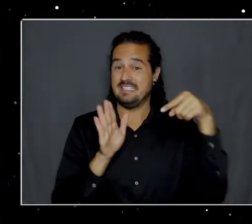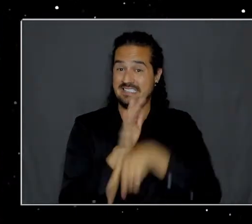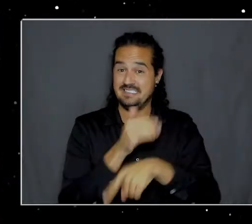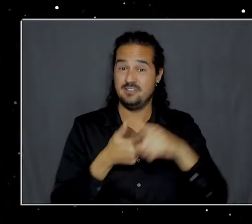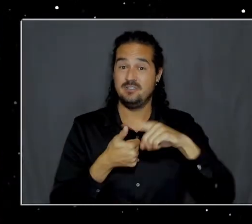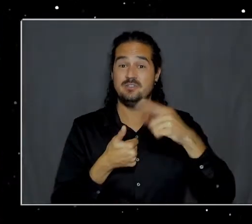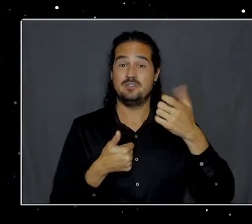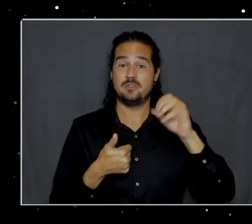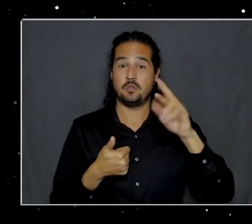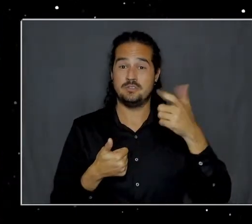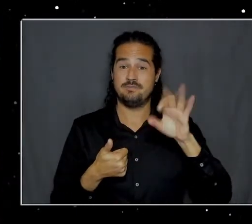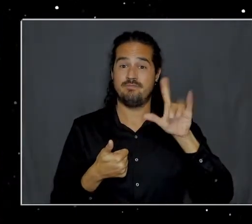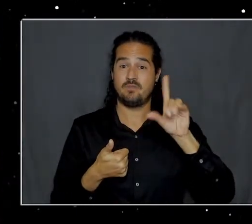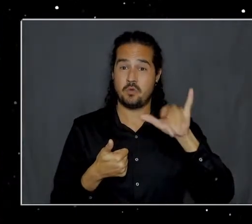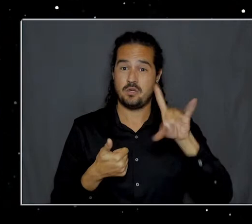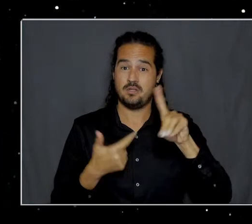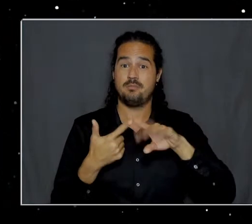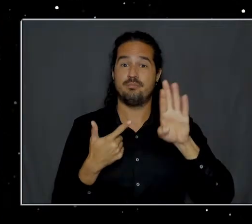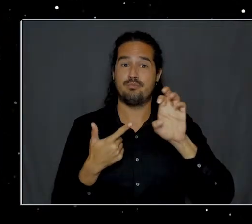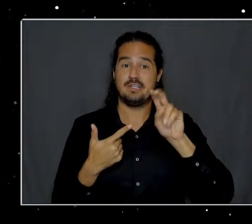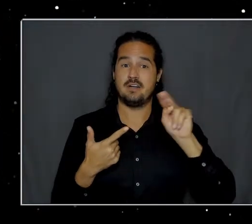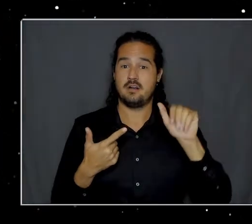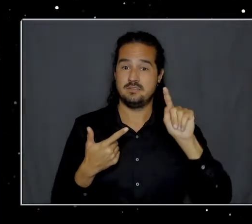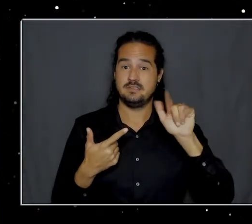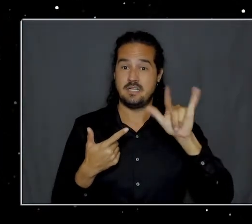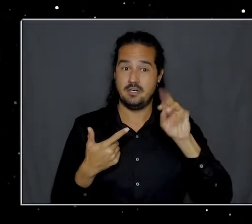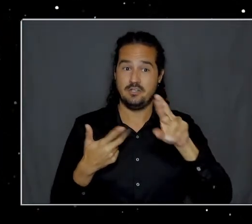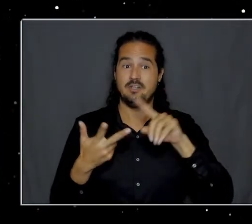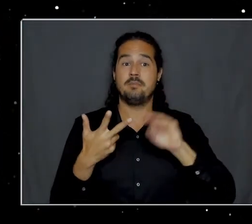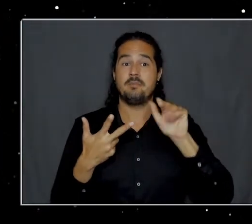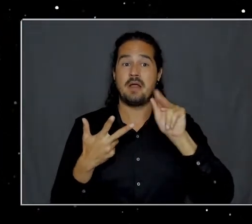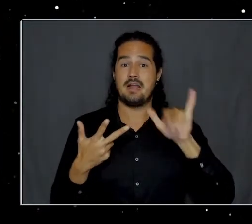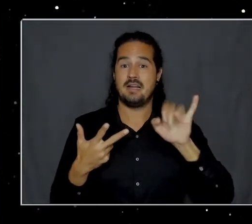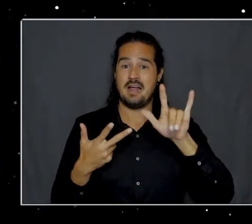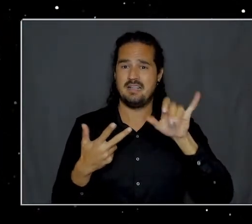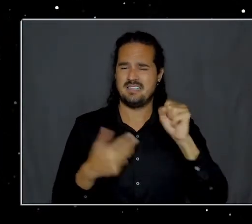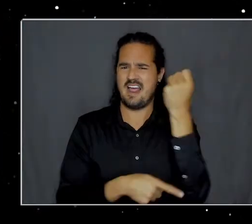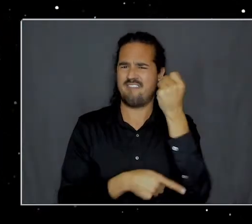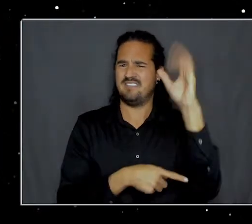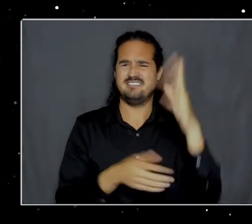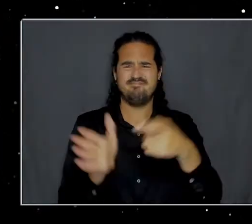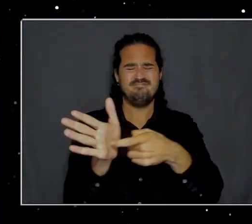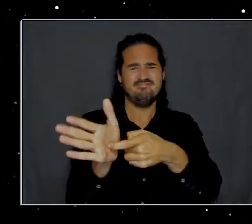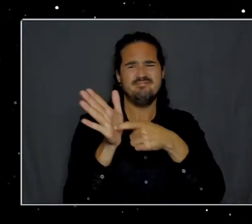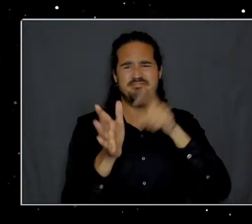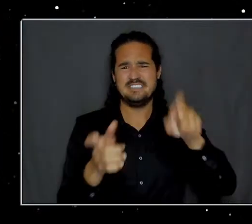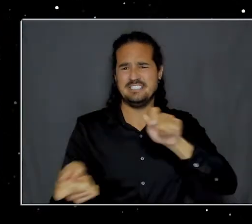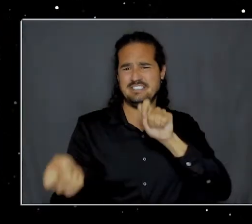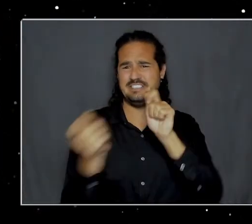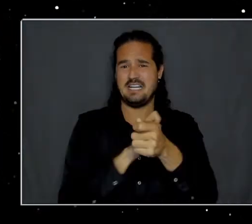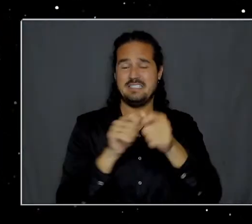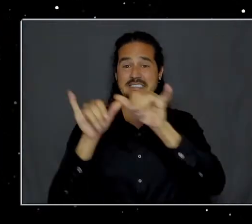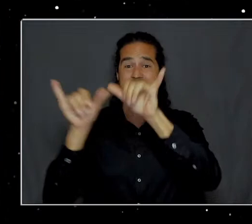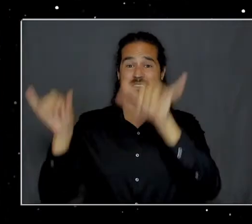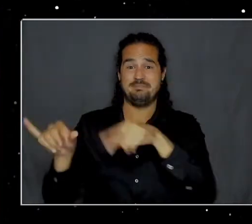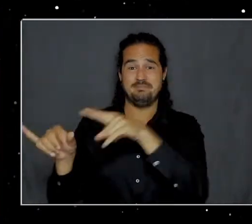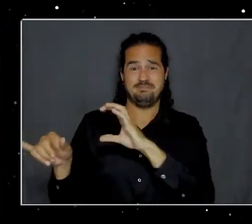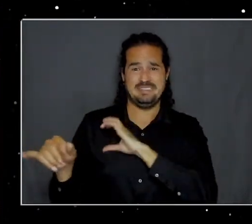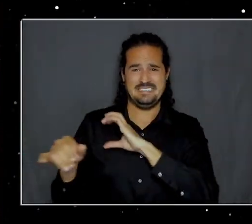KILLINGS OF GEORGE FLOYD, BREONNA TAYLOR, AND MANNY ELLIS